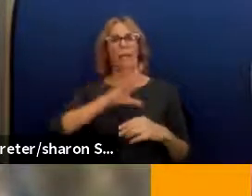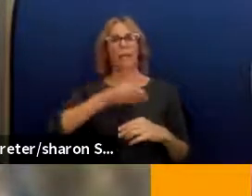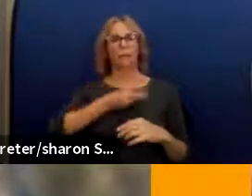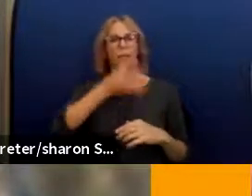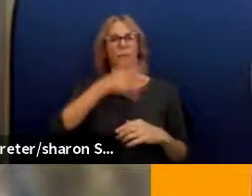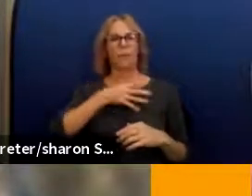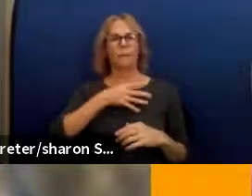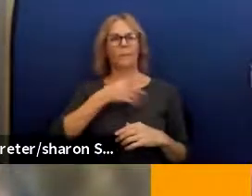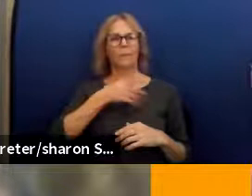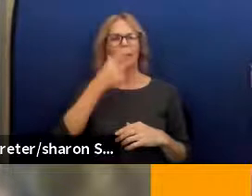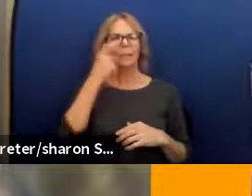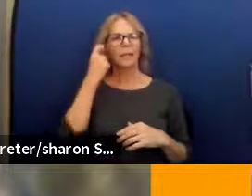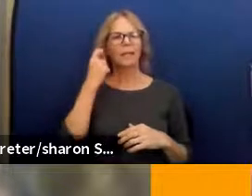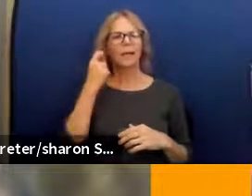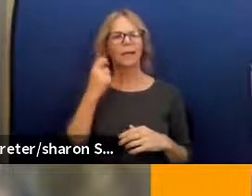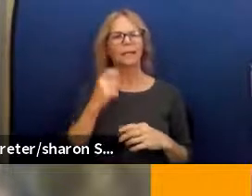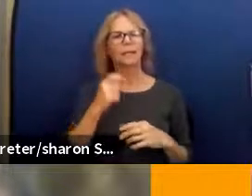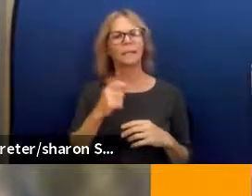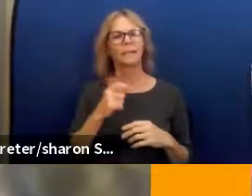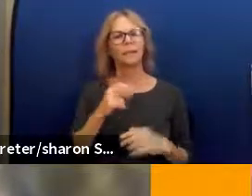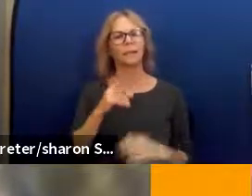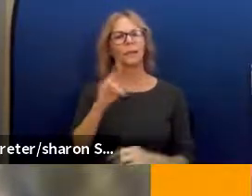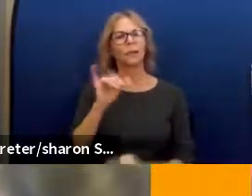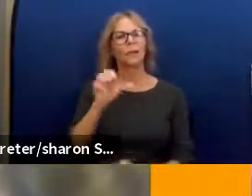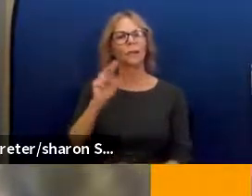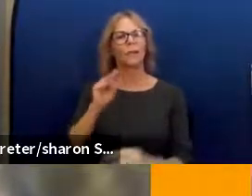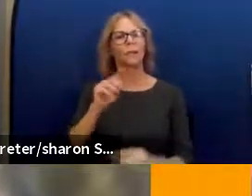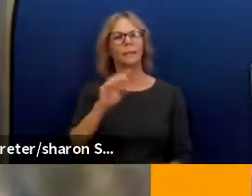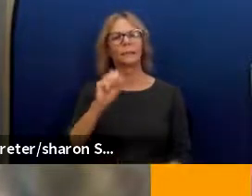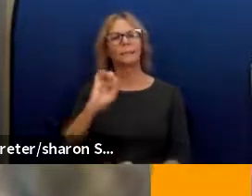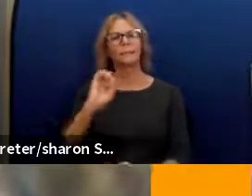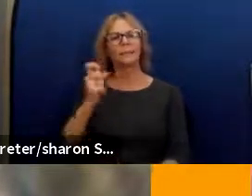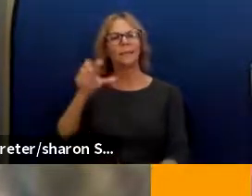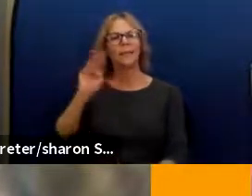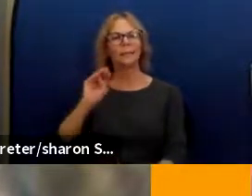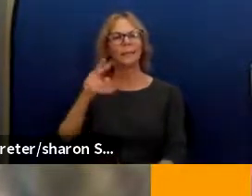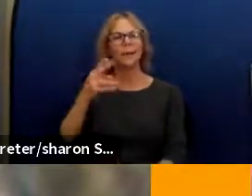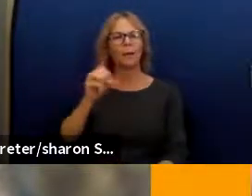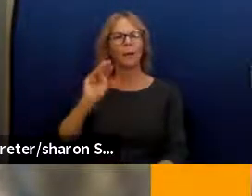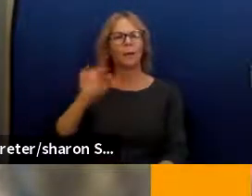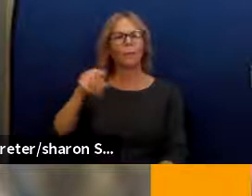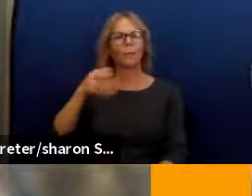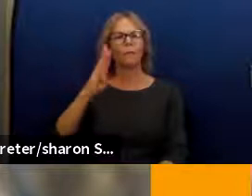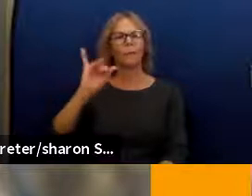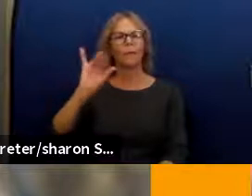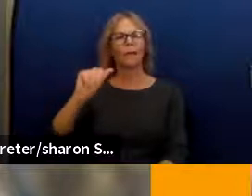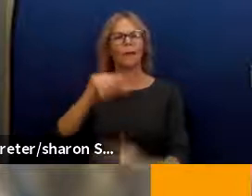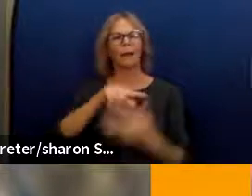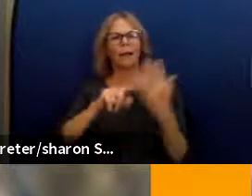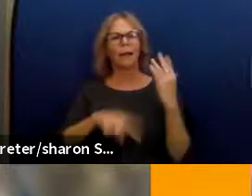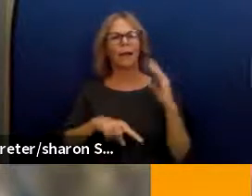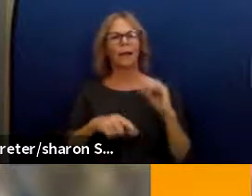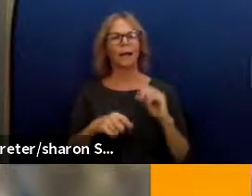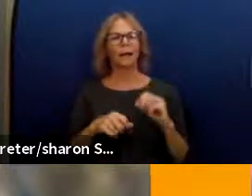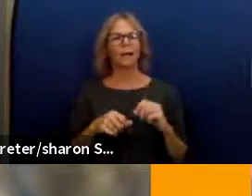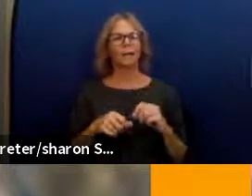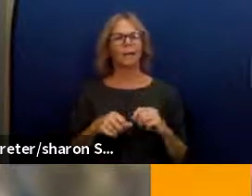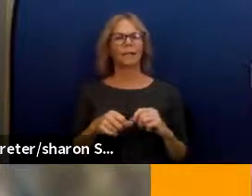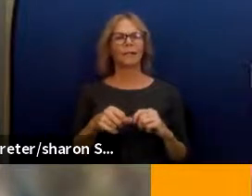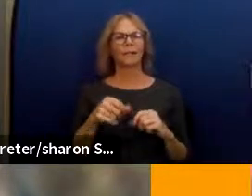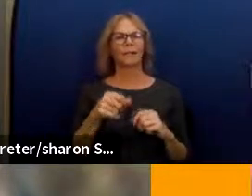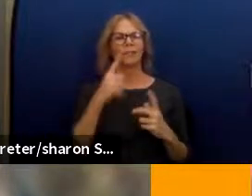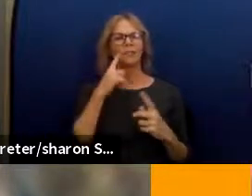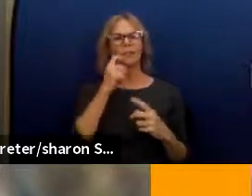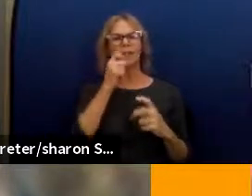intersections of racism, sexism, homophobia, and transphobia. All conspire to deprive them of employment, housing, healthcare, and other